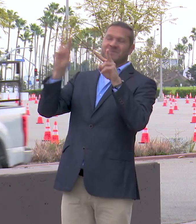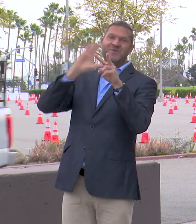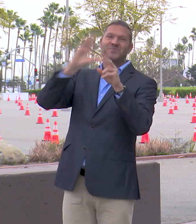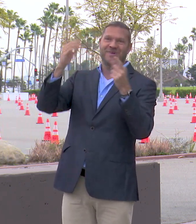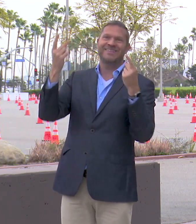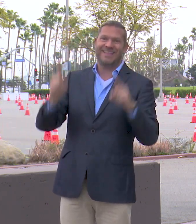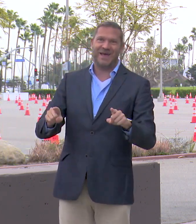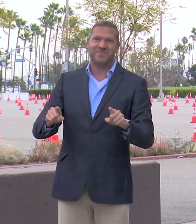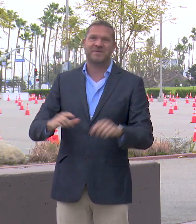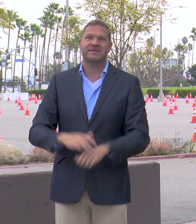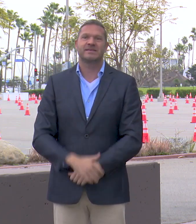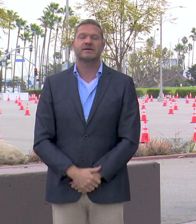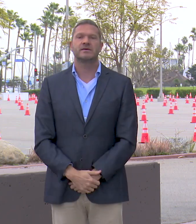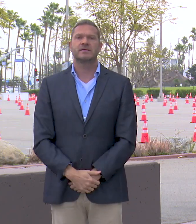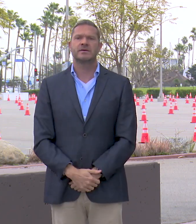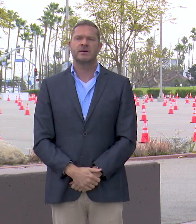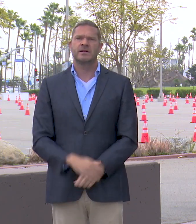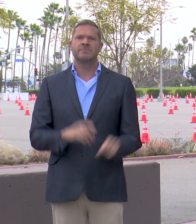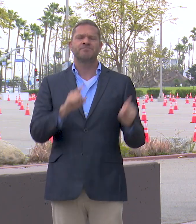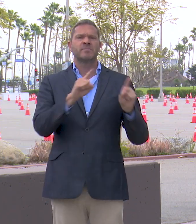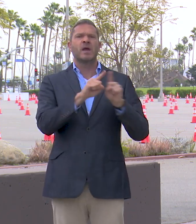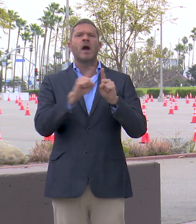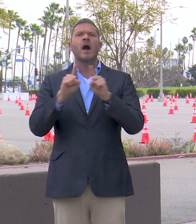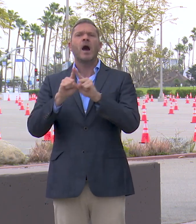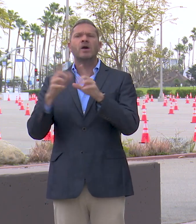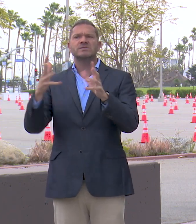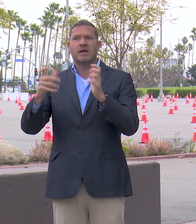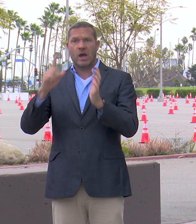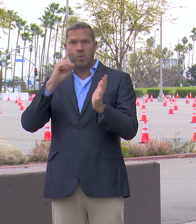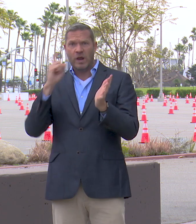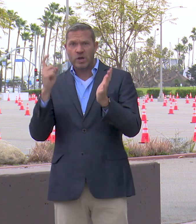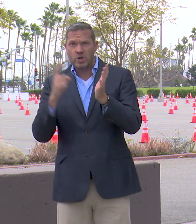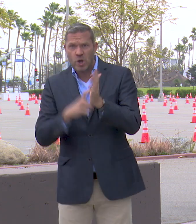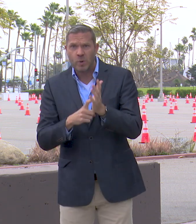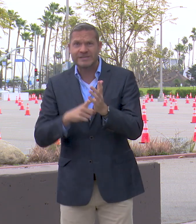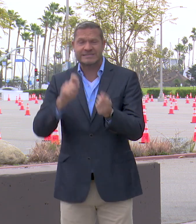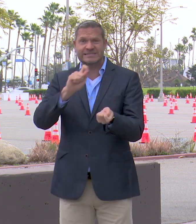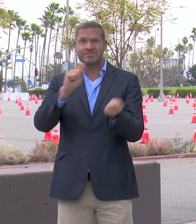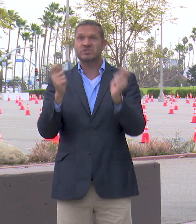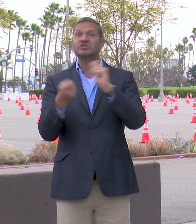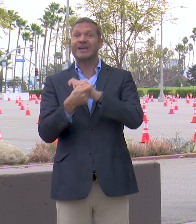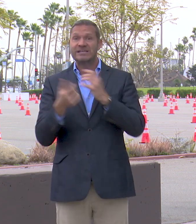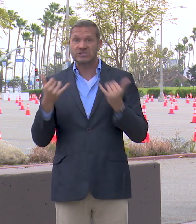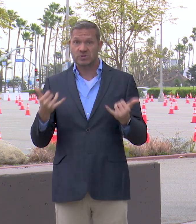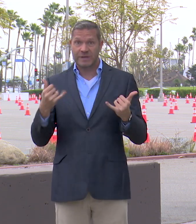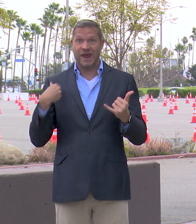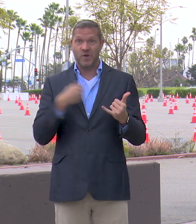I want to also note some announcements and changes today which we are excited about.